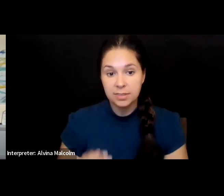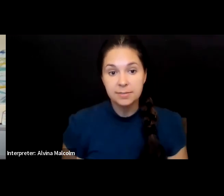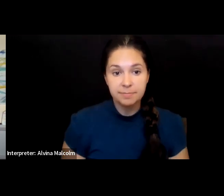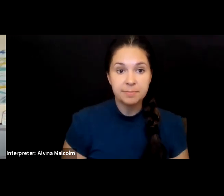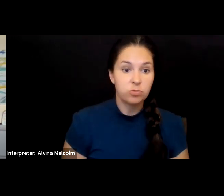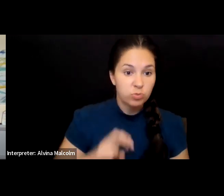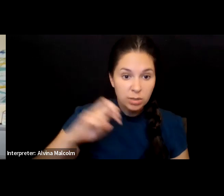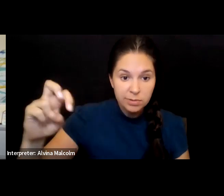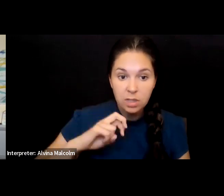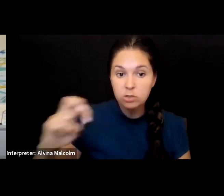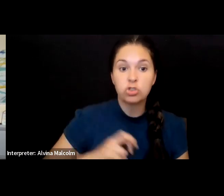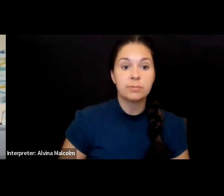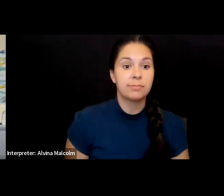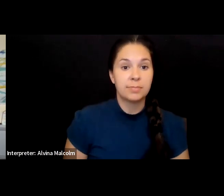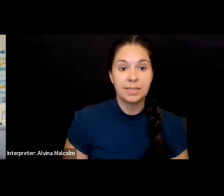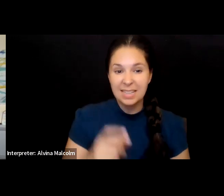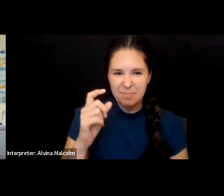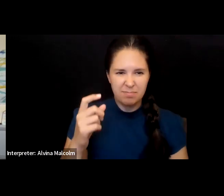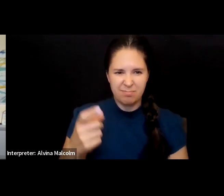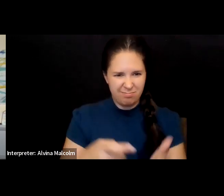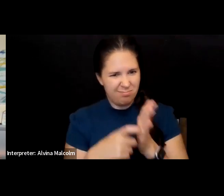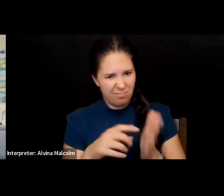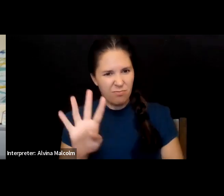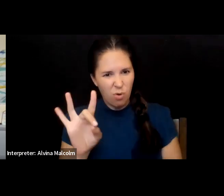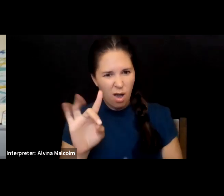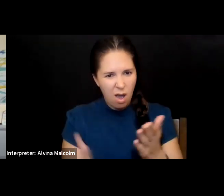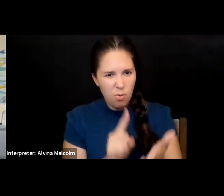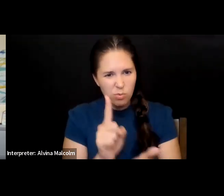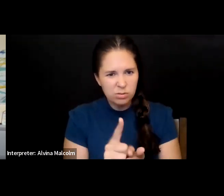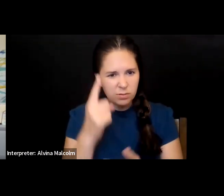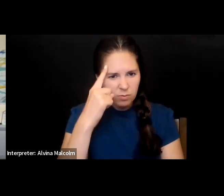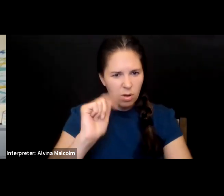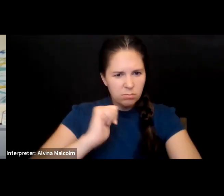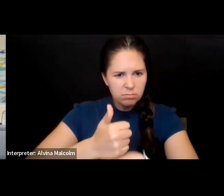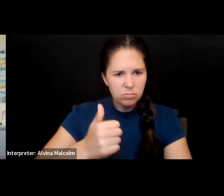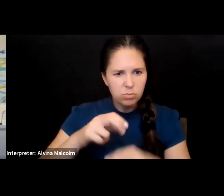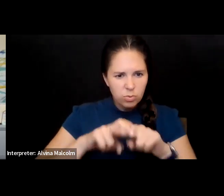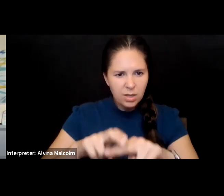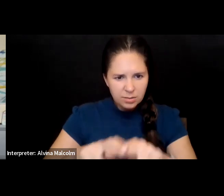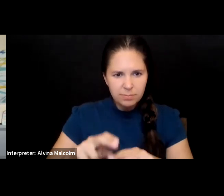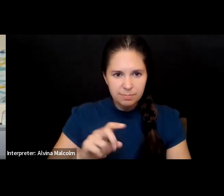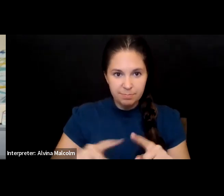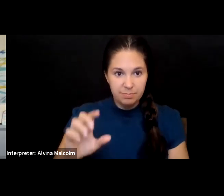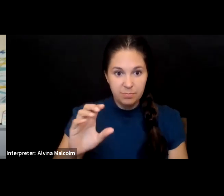dig in to opportunities during COVID 678 there was this systemic barriers